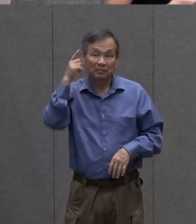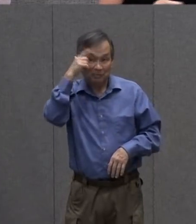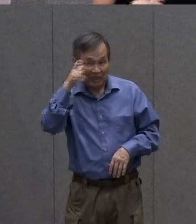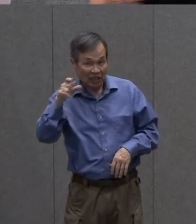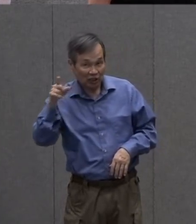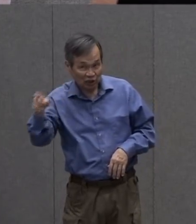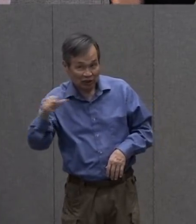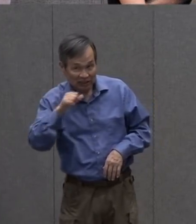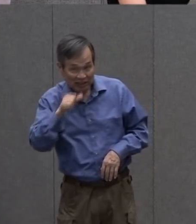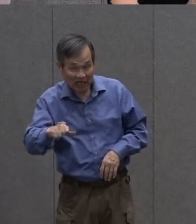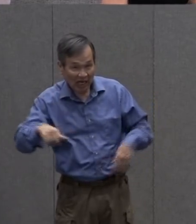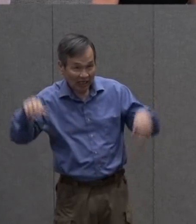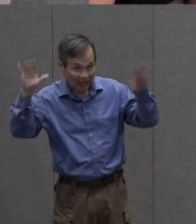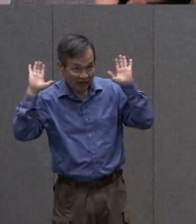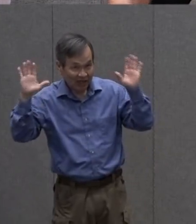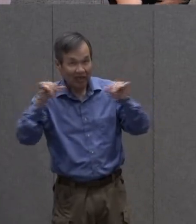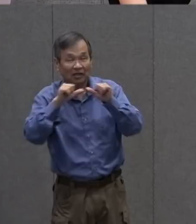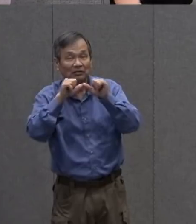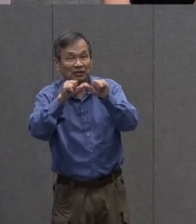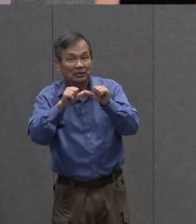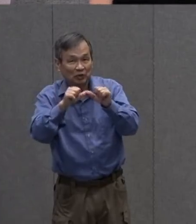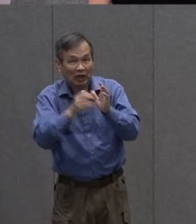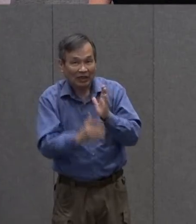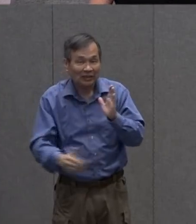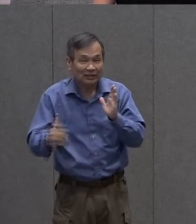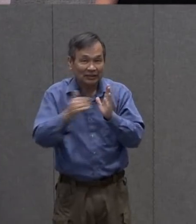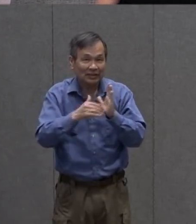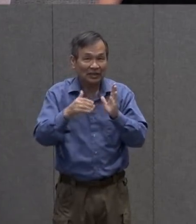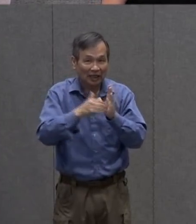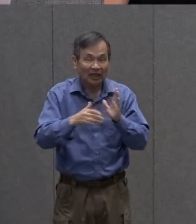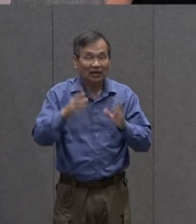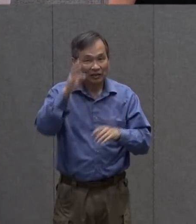and she kept trying really hard to invent new things.